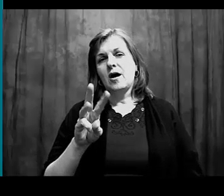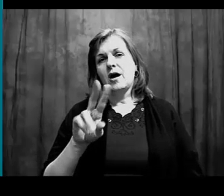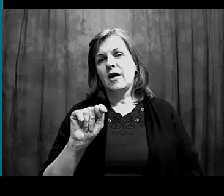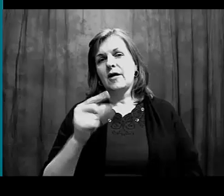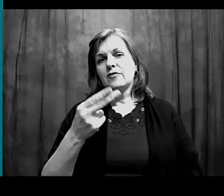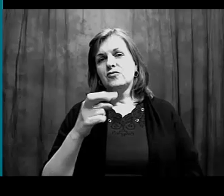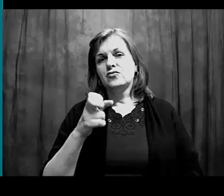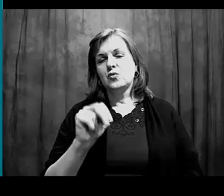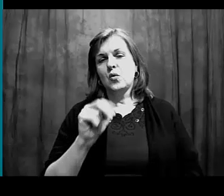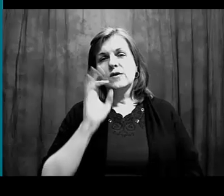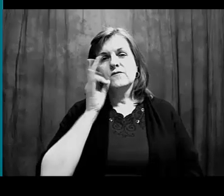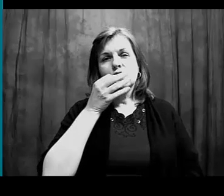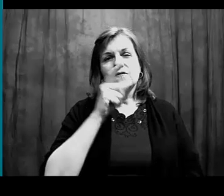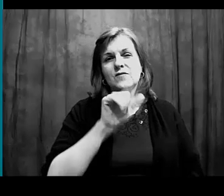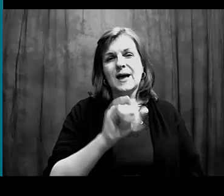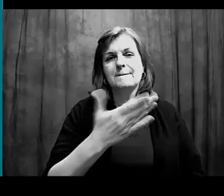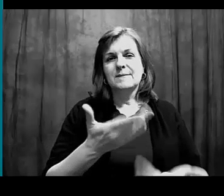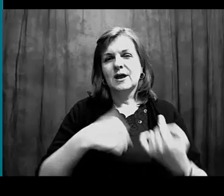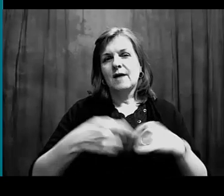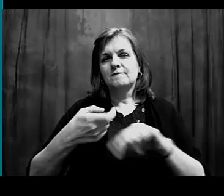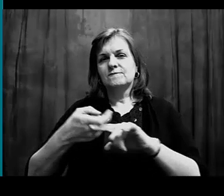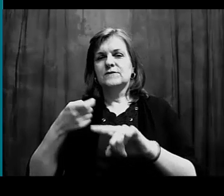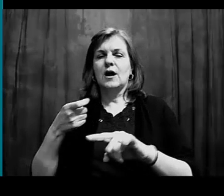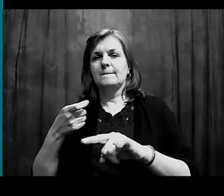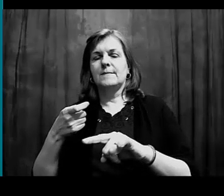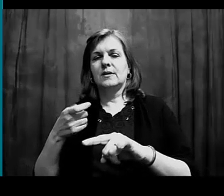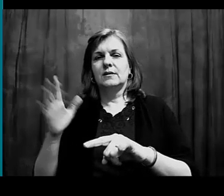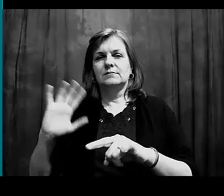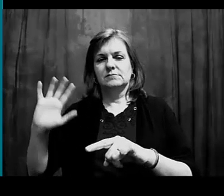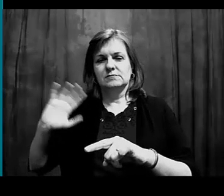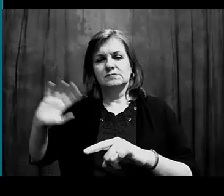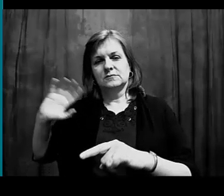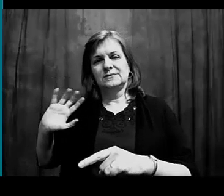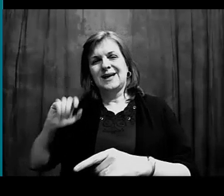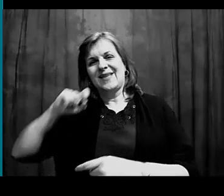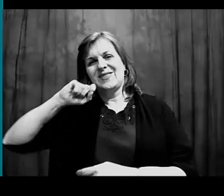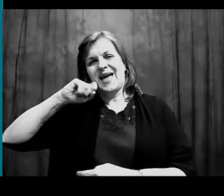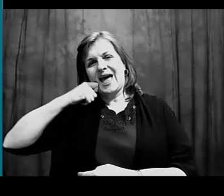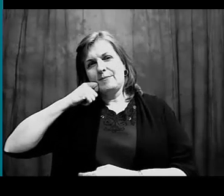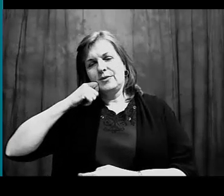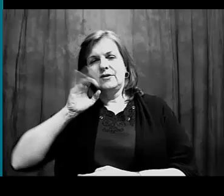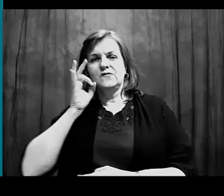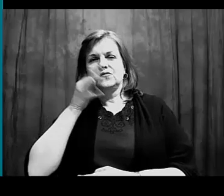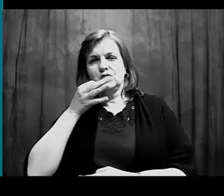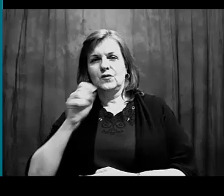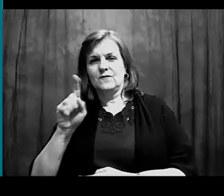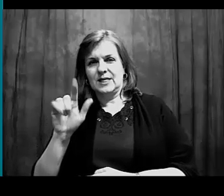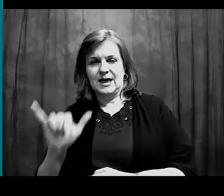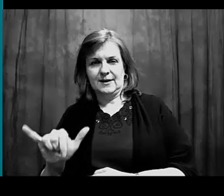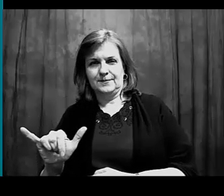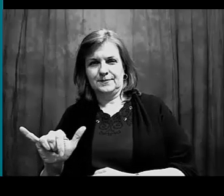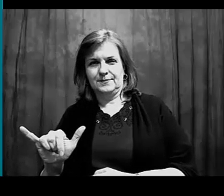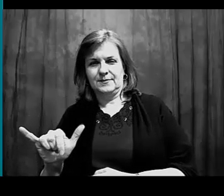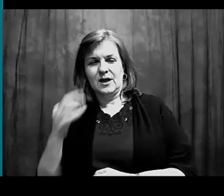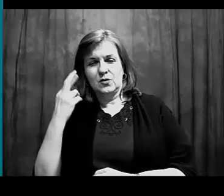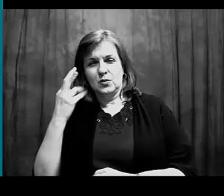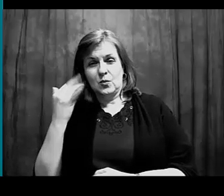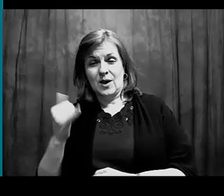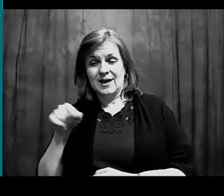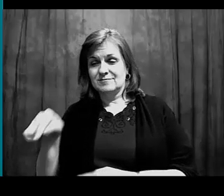what they are looking at is the hawthorne fruit fly may have divided from